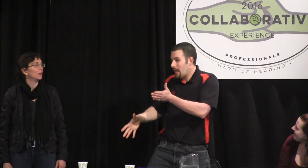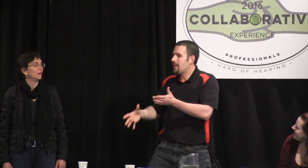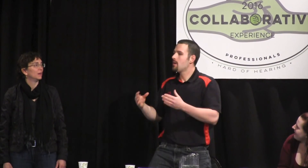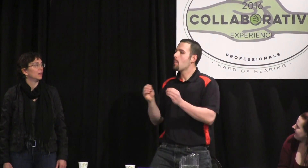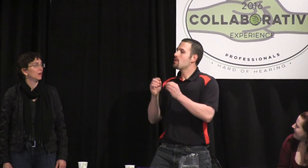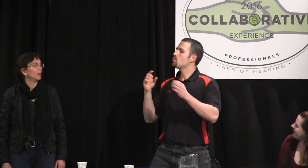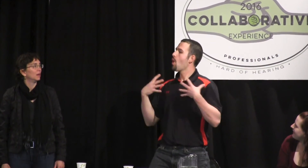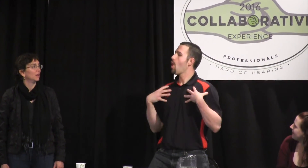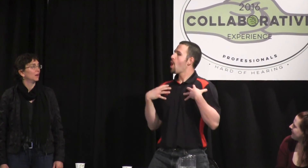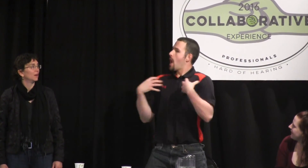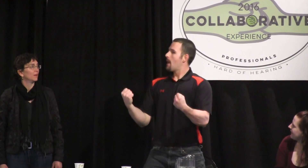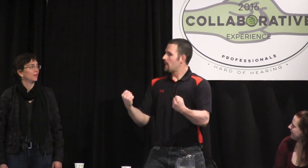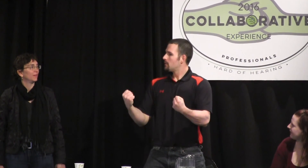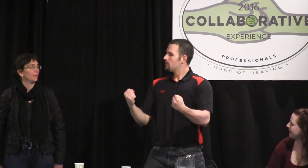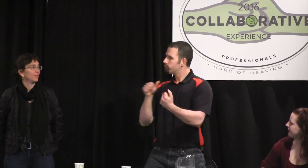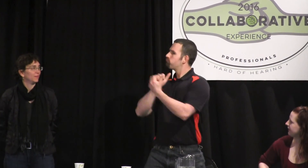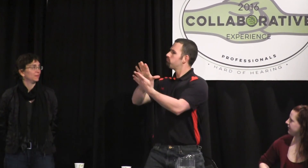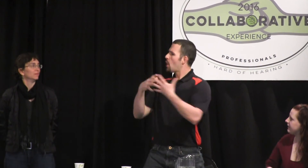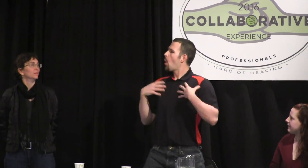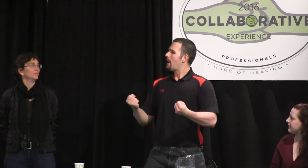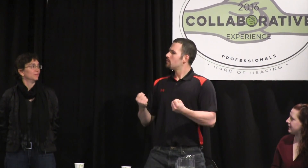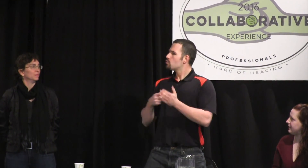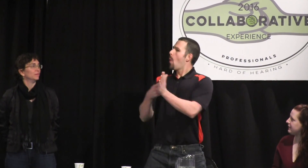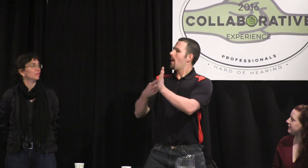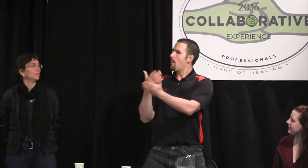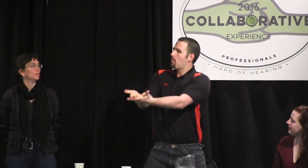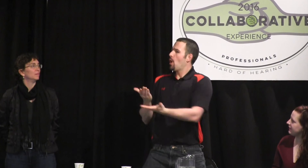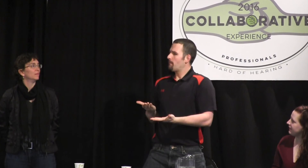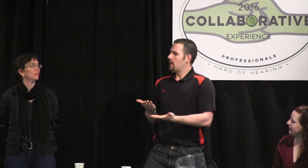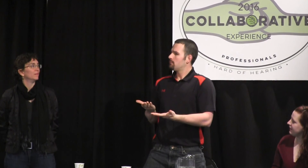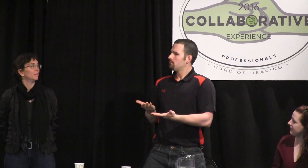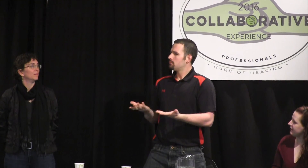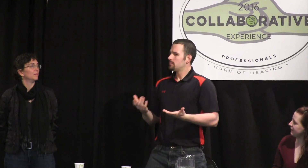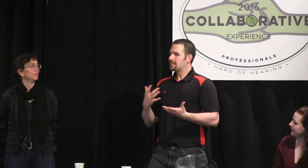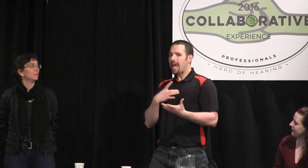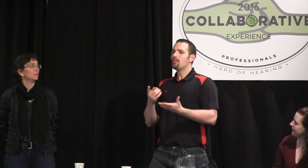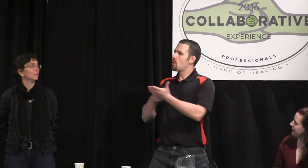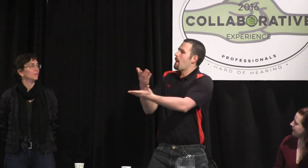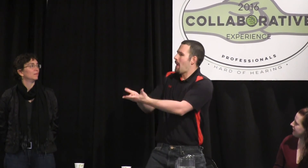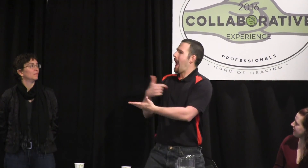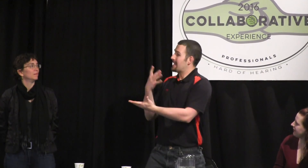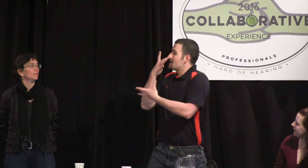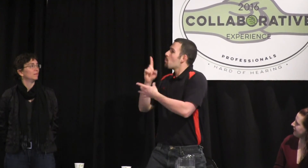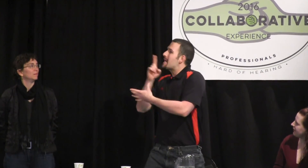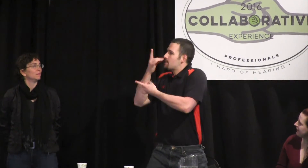Some advice, maybe is, you need to be assertive, you need to ask for what you want and be willing to prove it